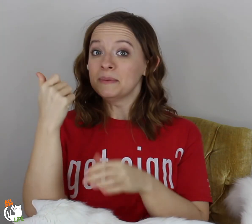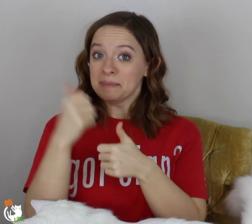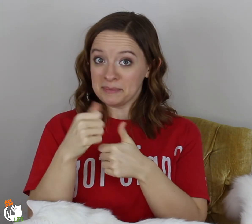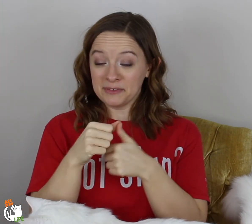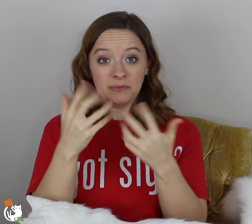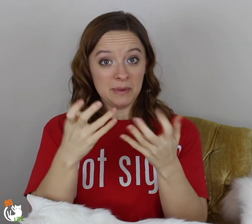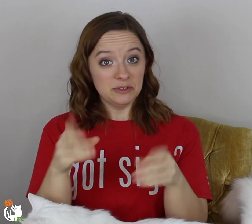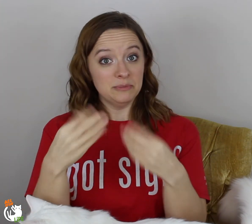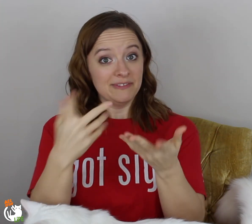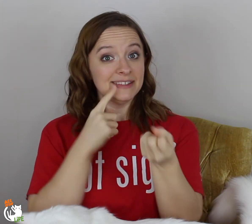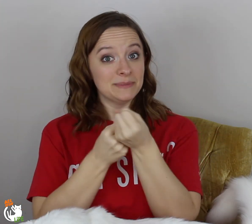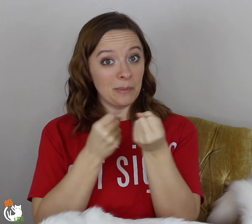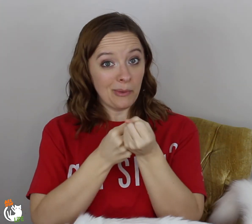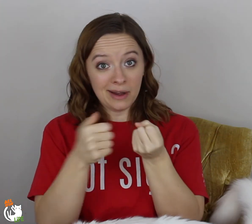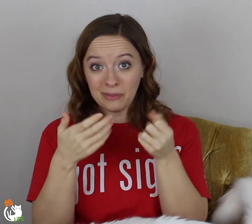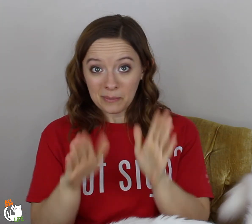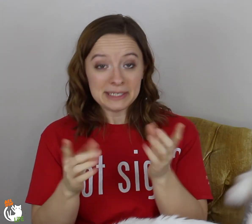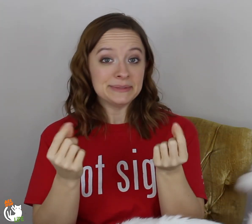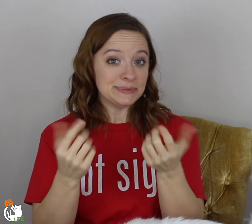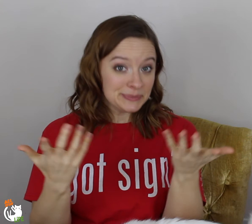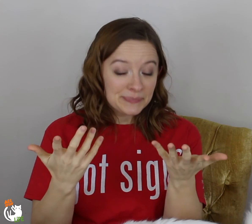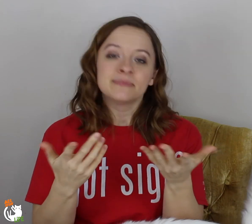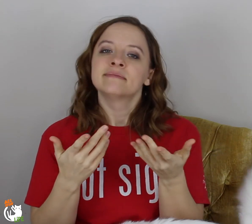If you want to provide some support in any way,